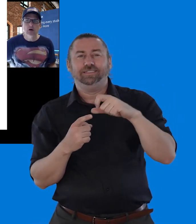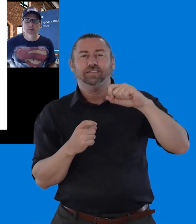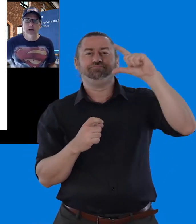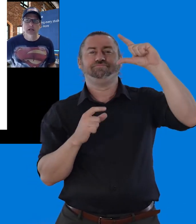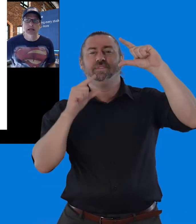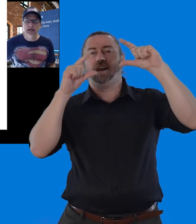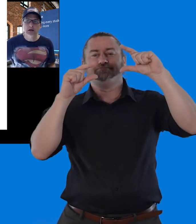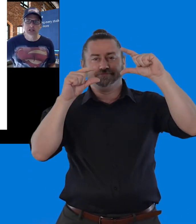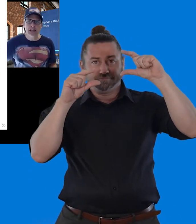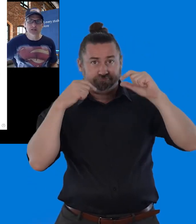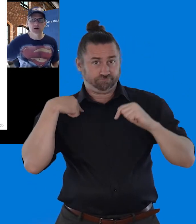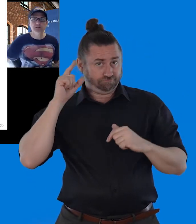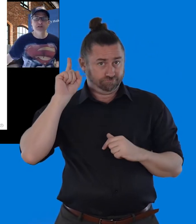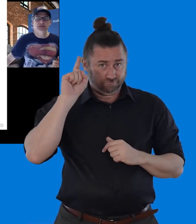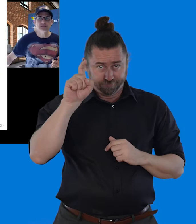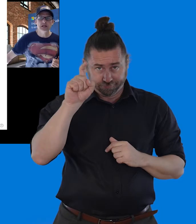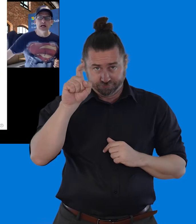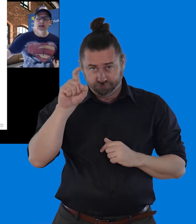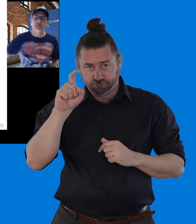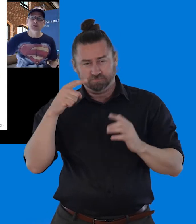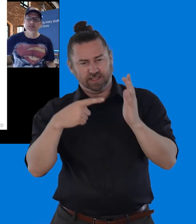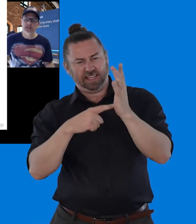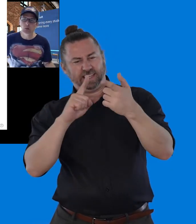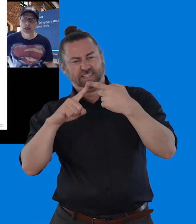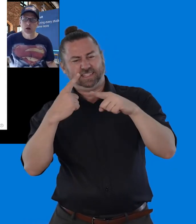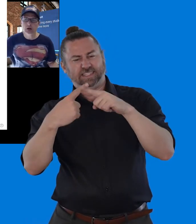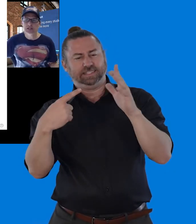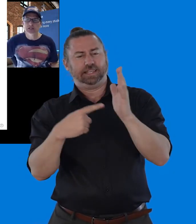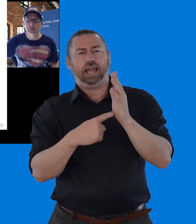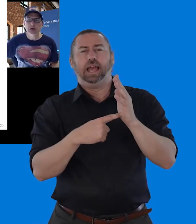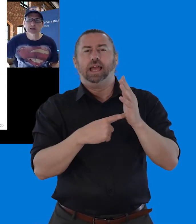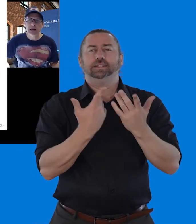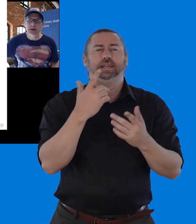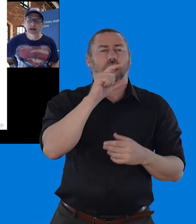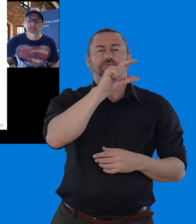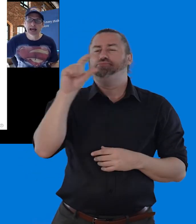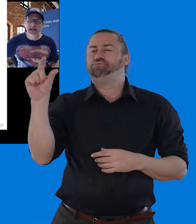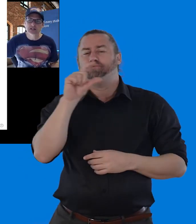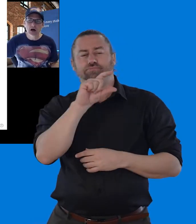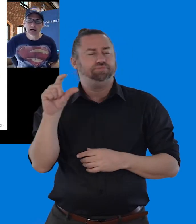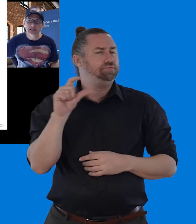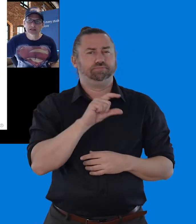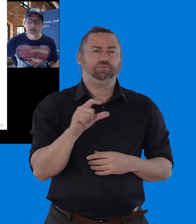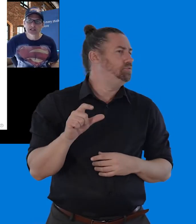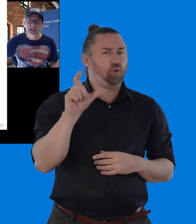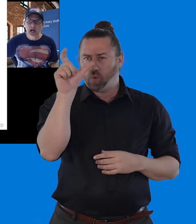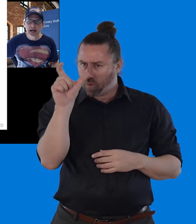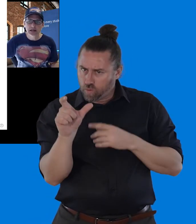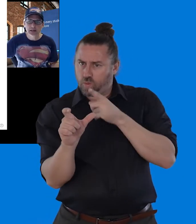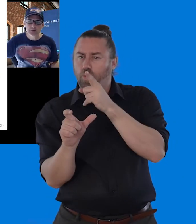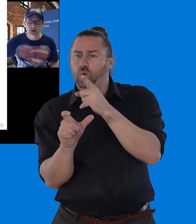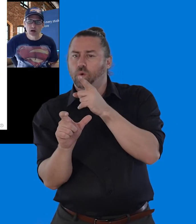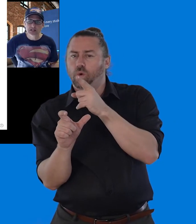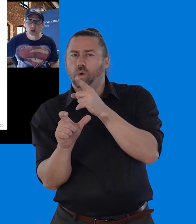so I'm gonna click here on text preferences. And the first thing that we notice is it brings up a text size slider. All right.